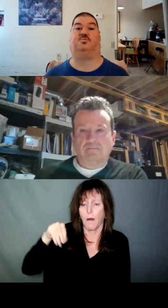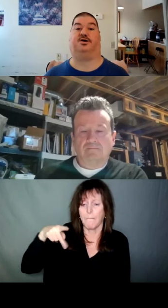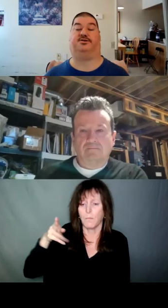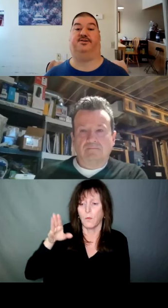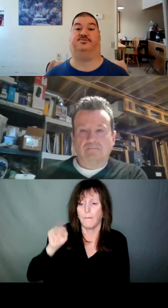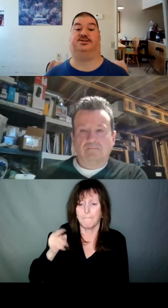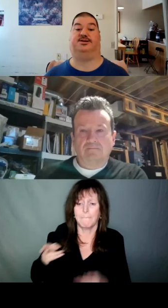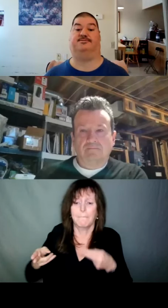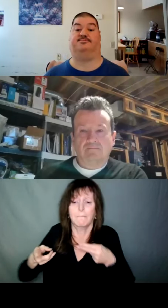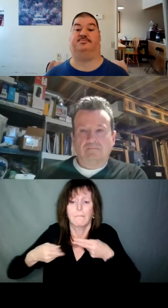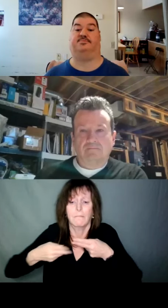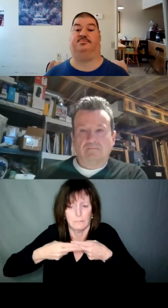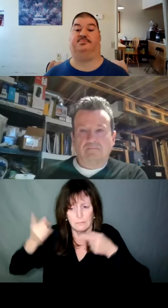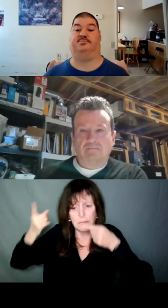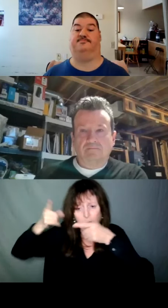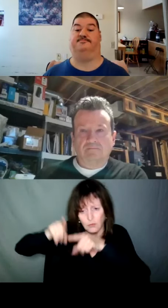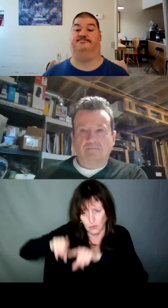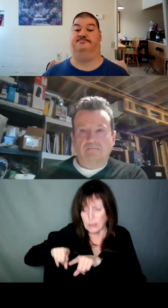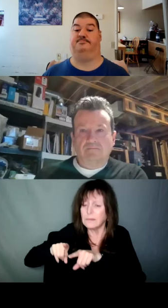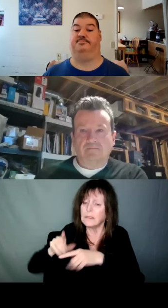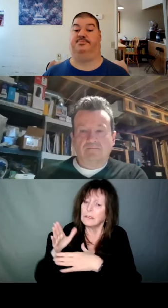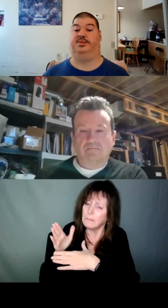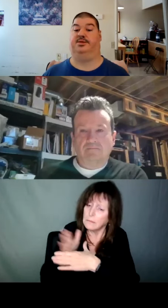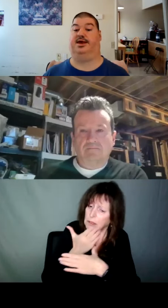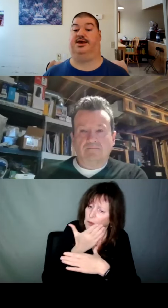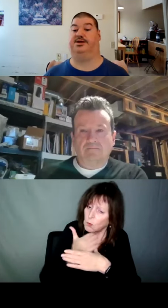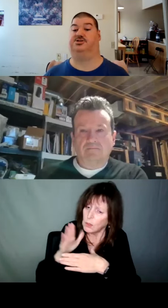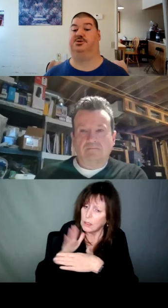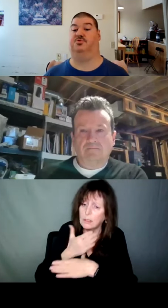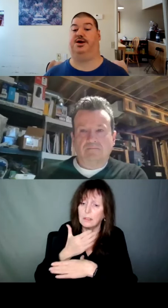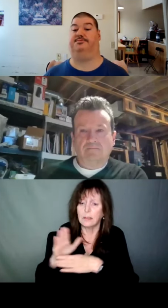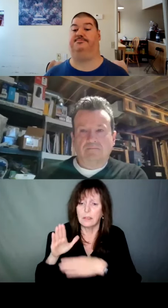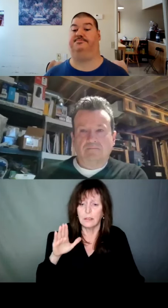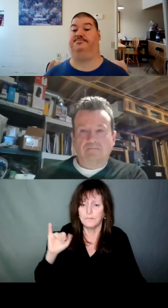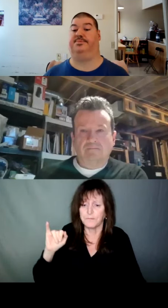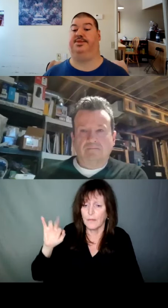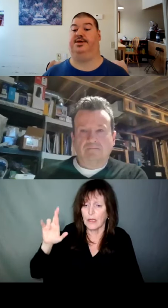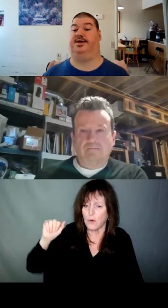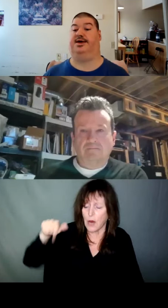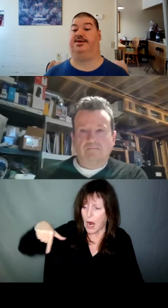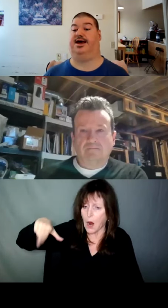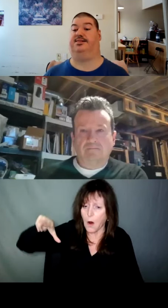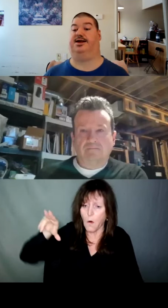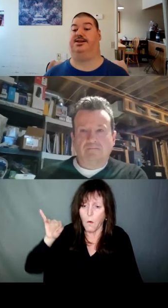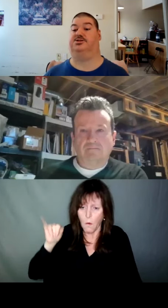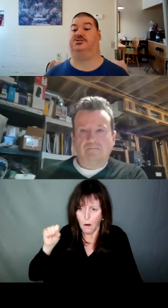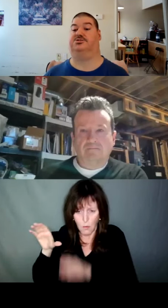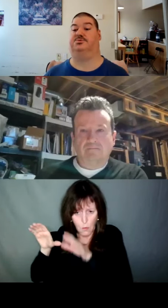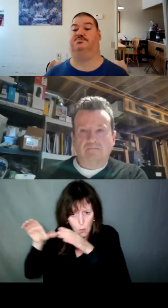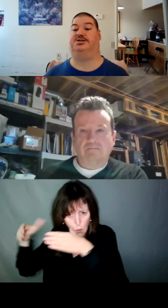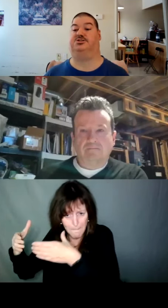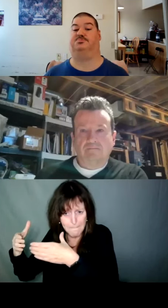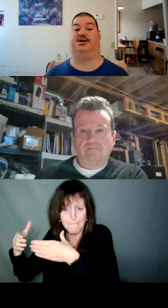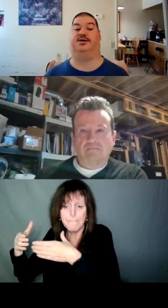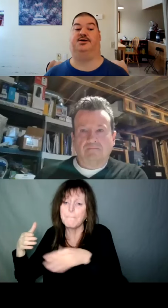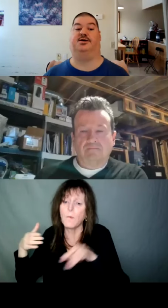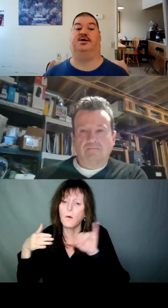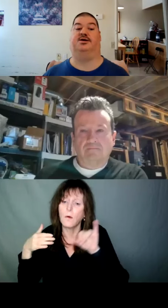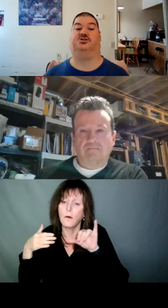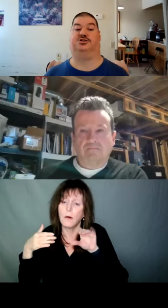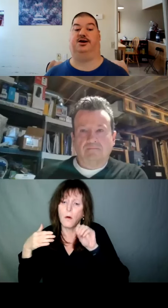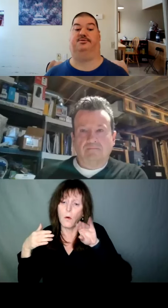of the Dish With One Spoon Wampum Belt Covenant , an